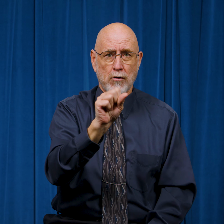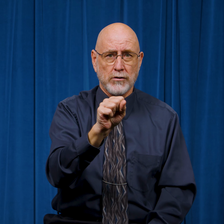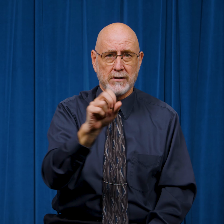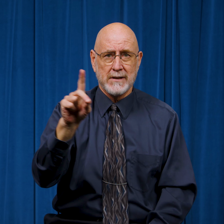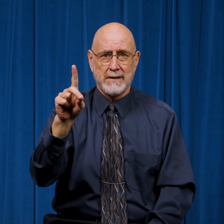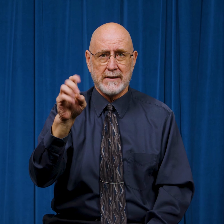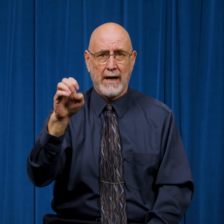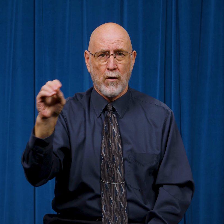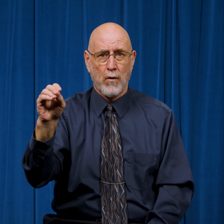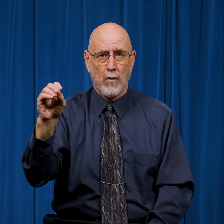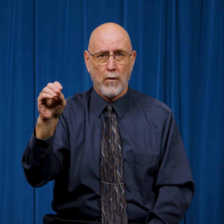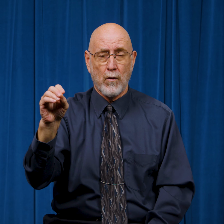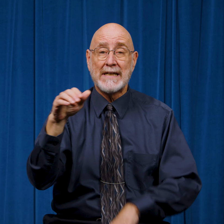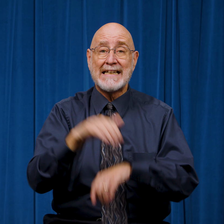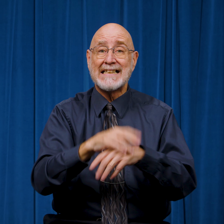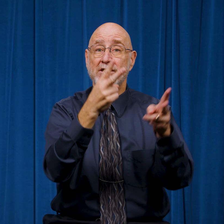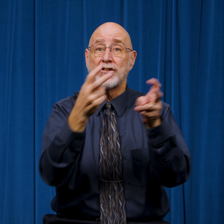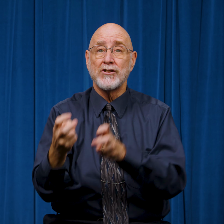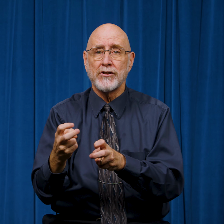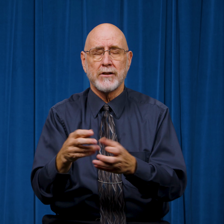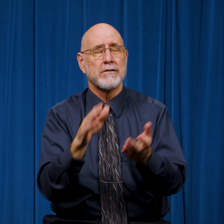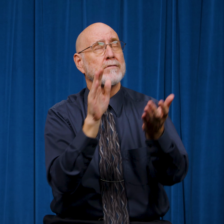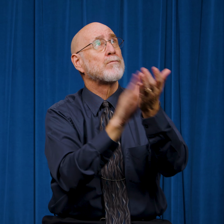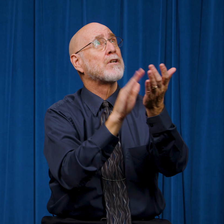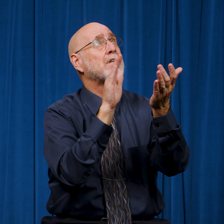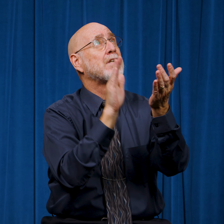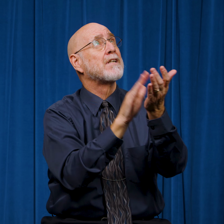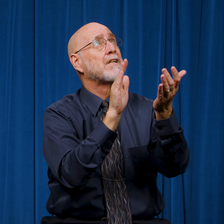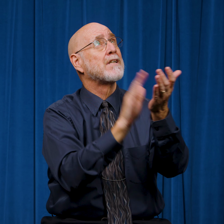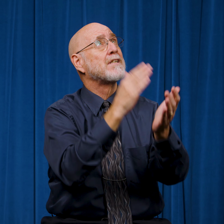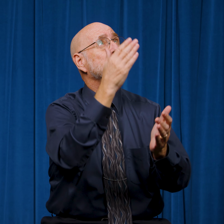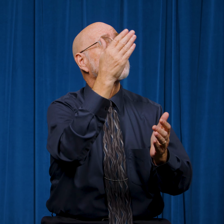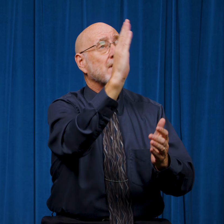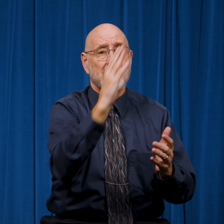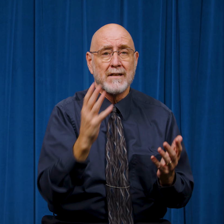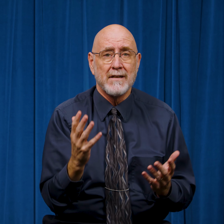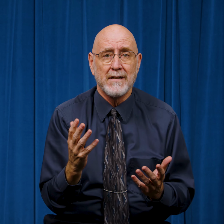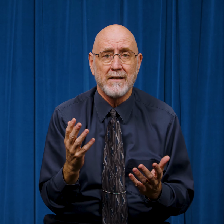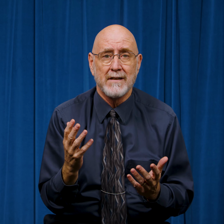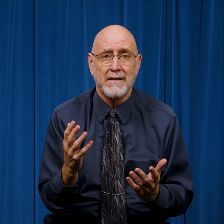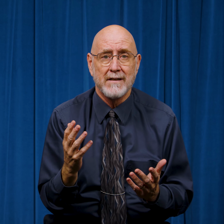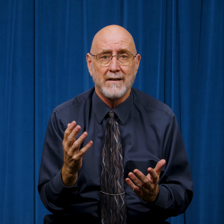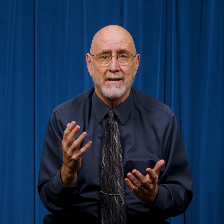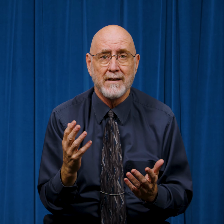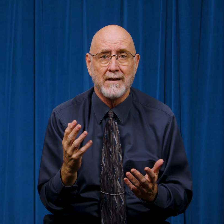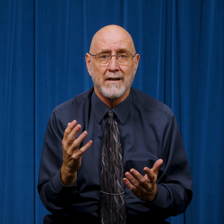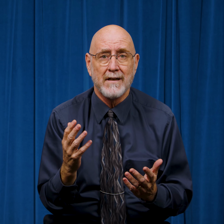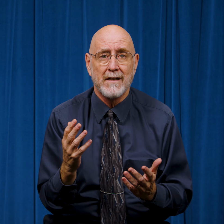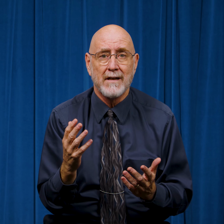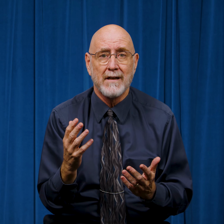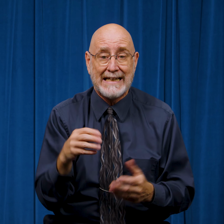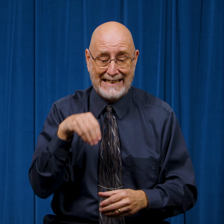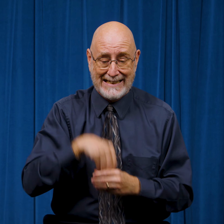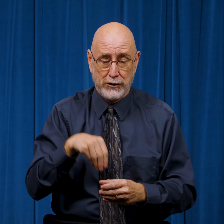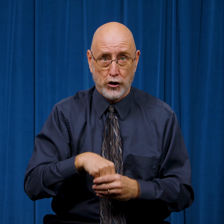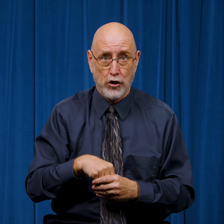which translates, "Praise be to God." Now, ascending the internal stairway,